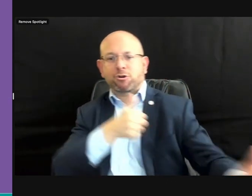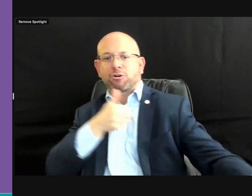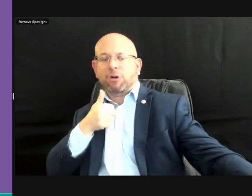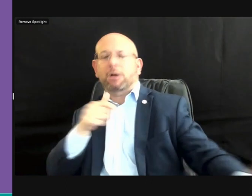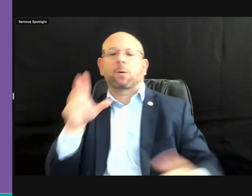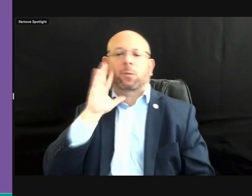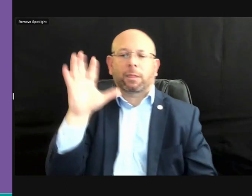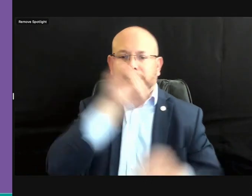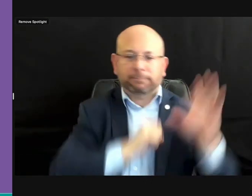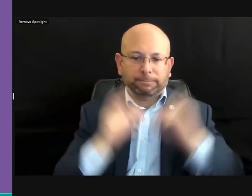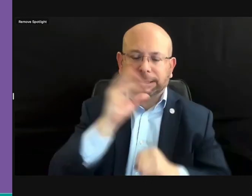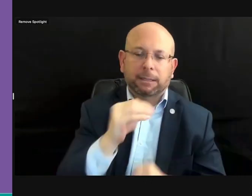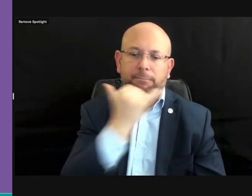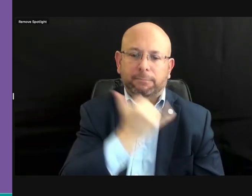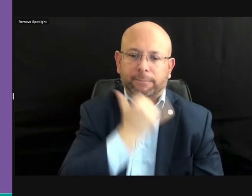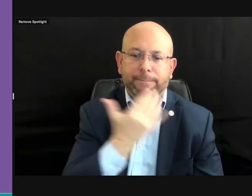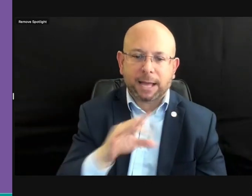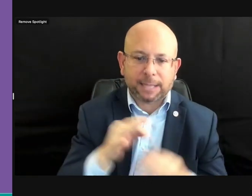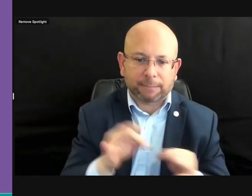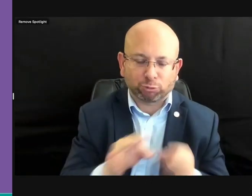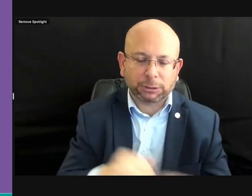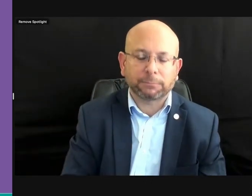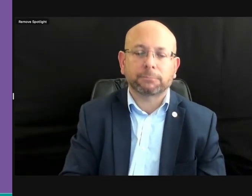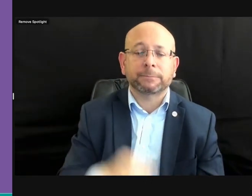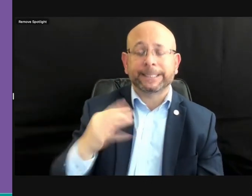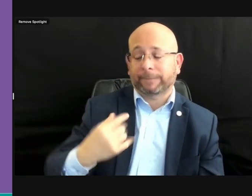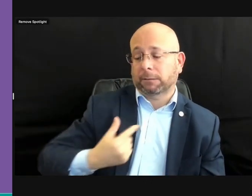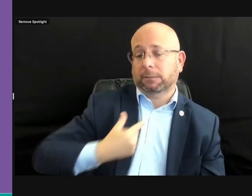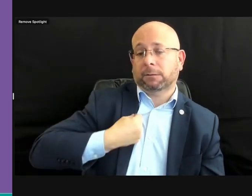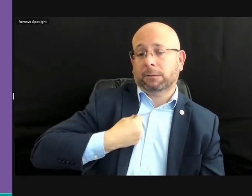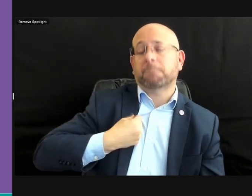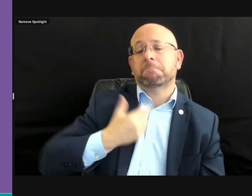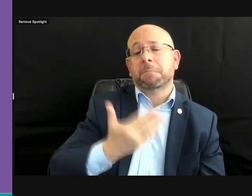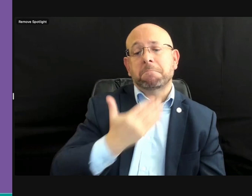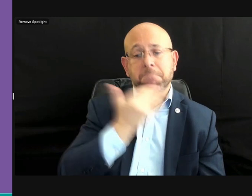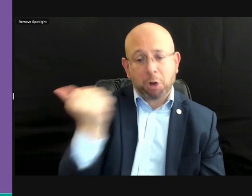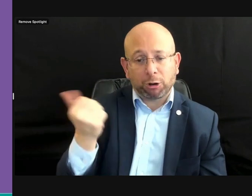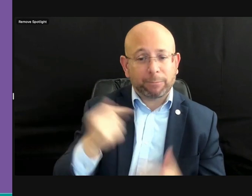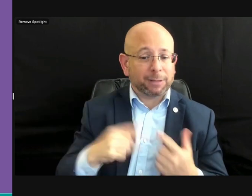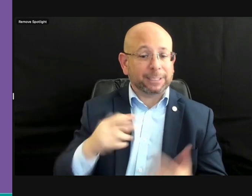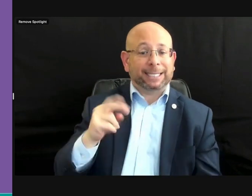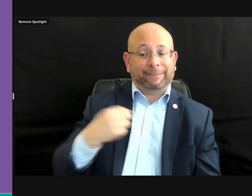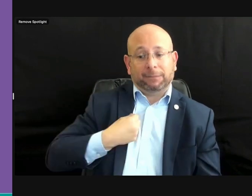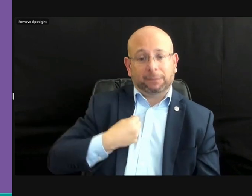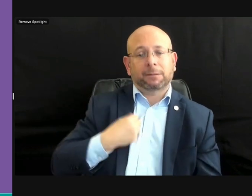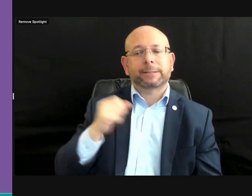then the audio will cut out. And the captions will be missed. Now, there may be a lapel mic that can be worn.